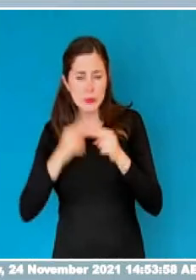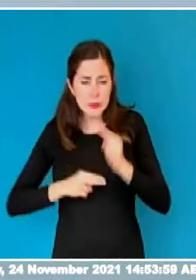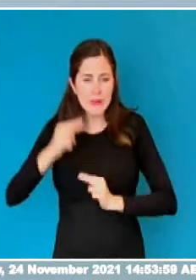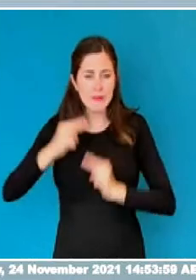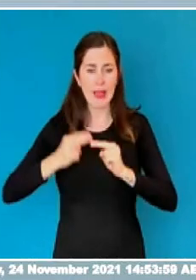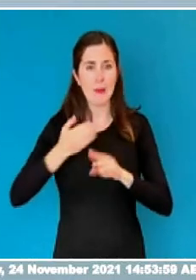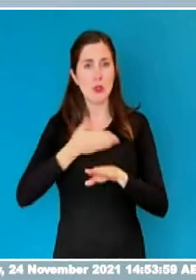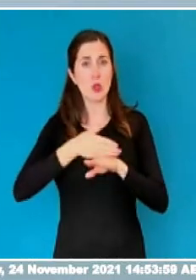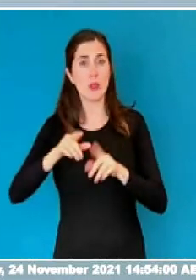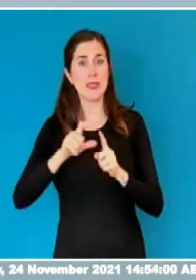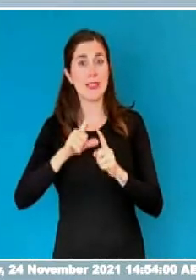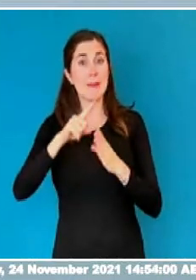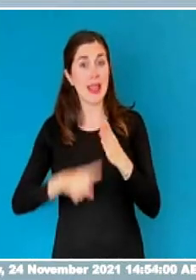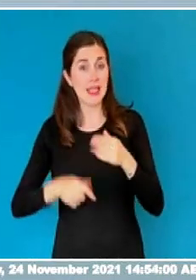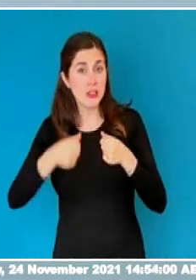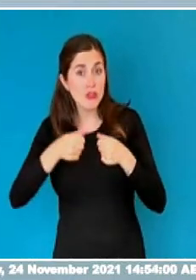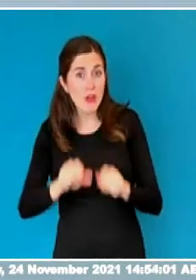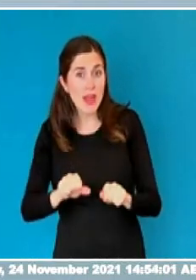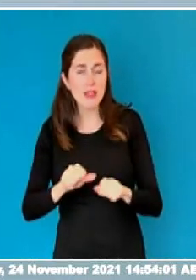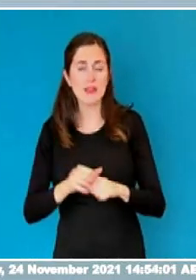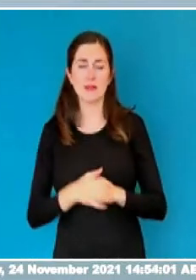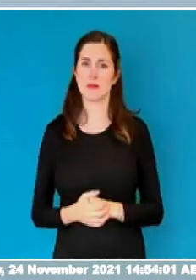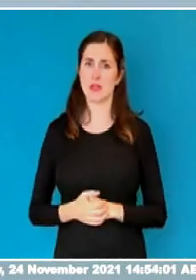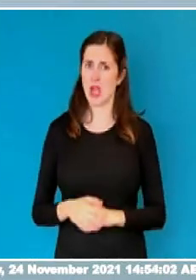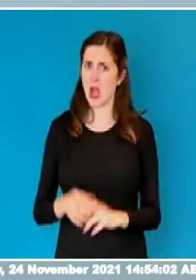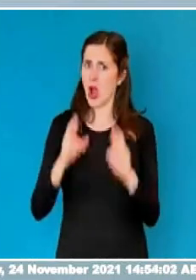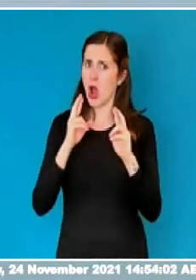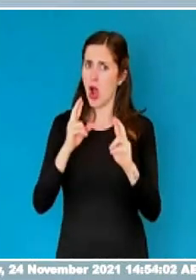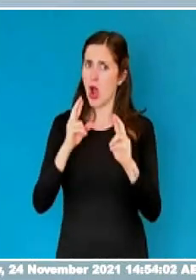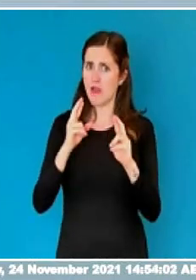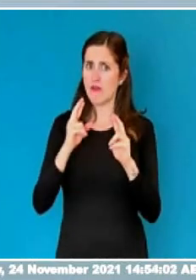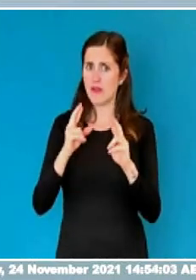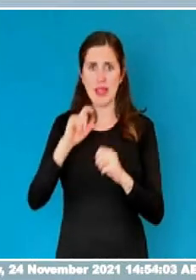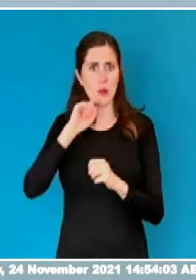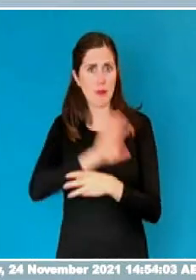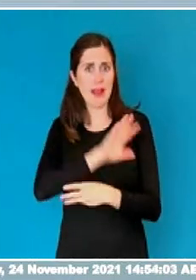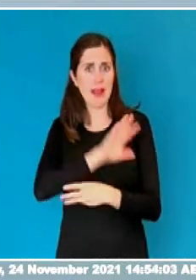So we certainly are hoping to engage with that process, push it forward.